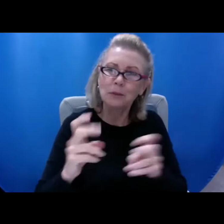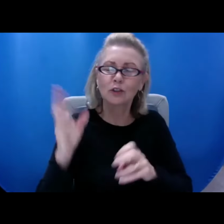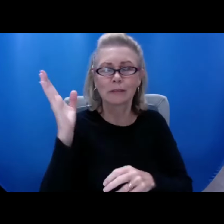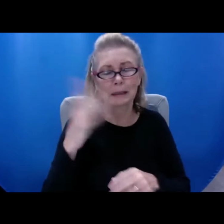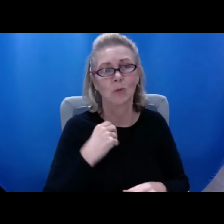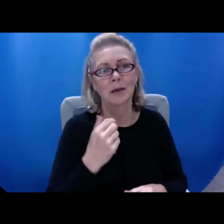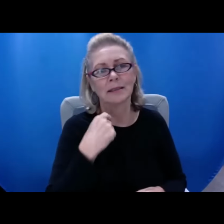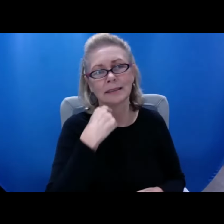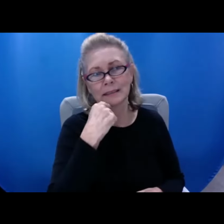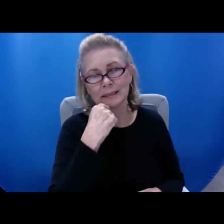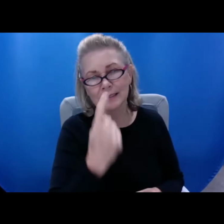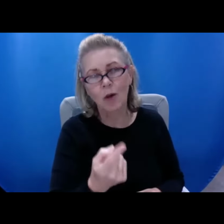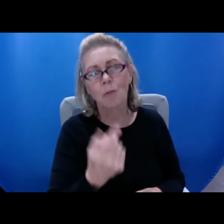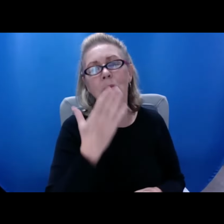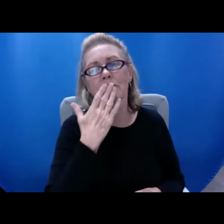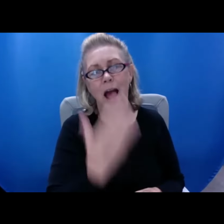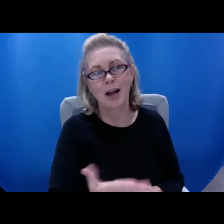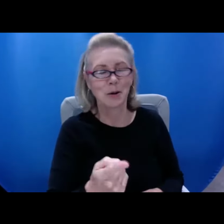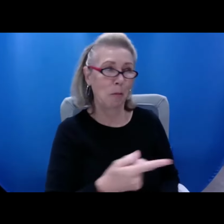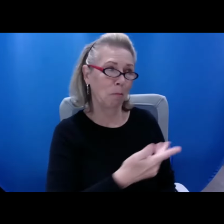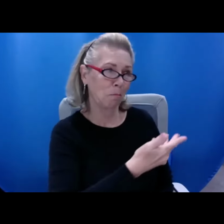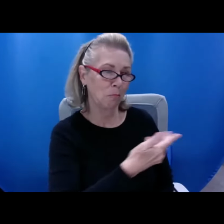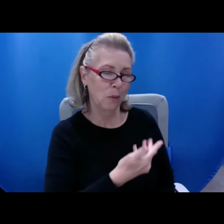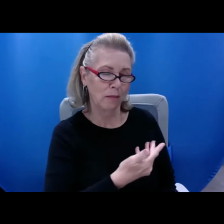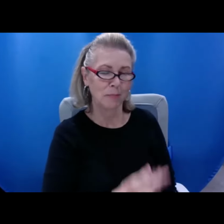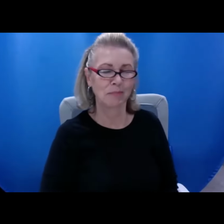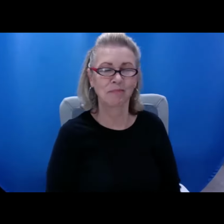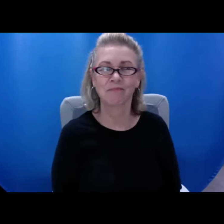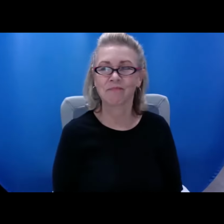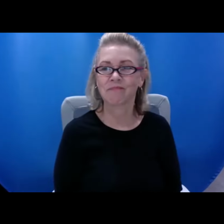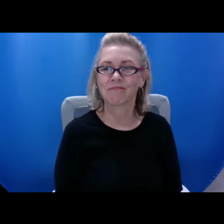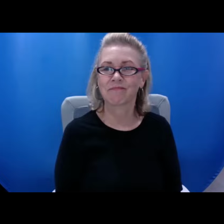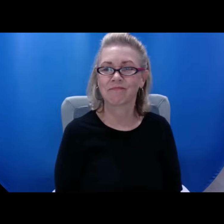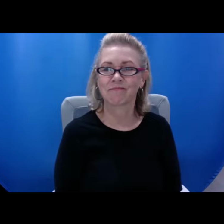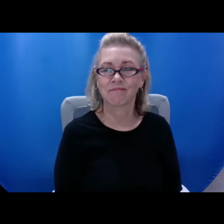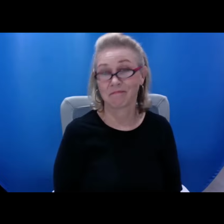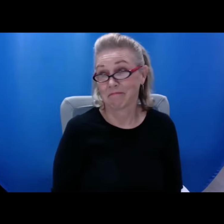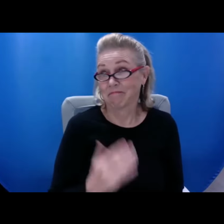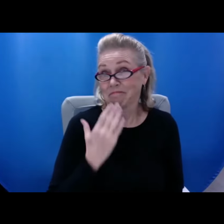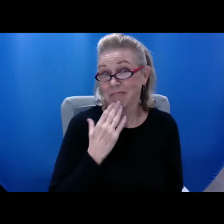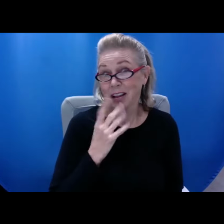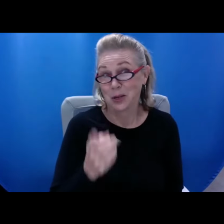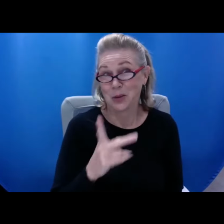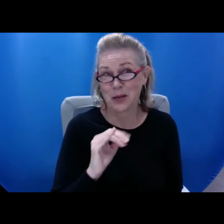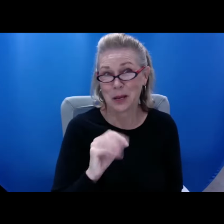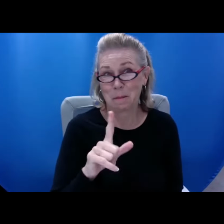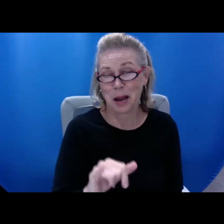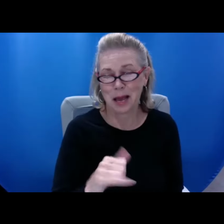Thank you, Kimberly. You're welcome and thank you, Kimberly. I'm glad that I stayed late